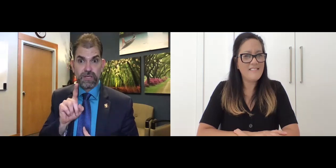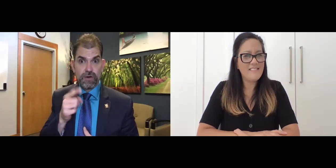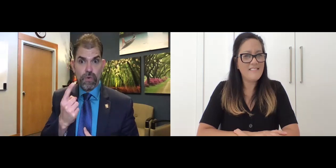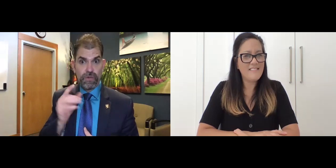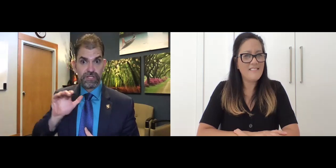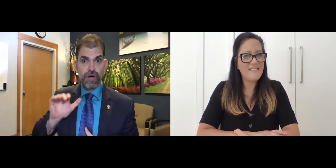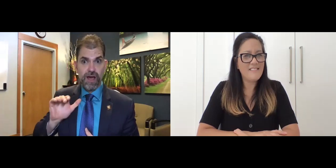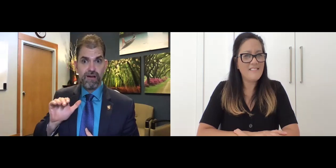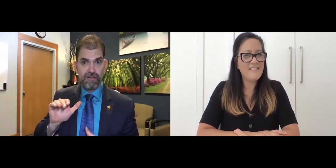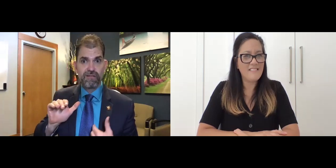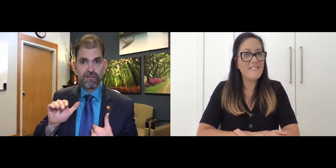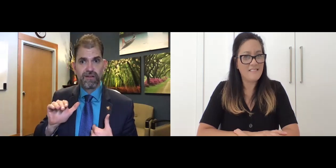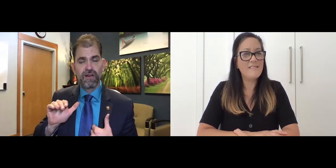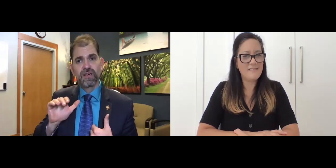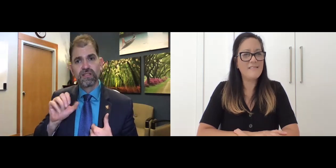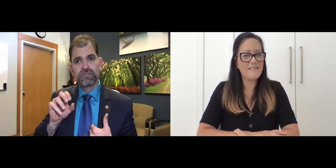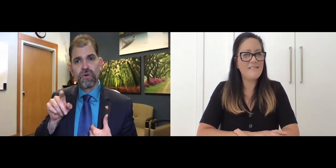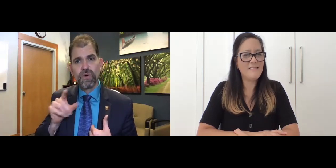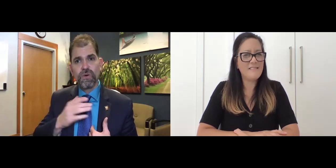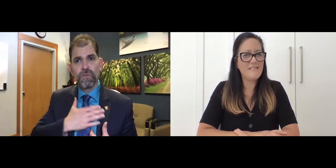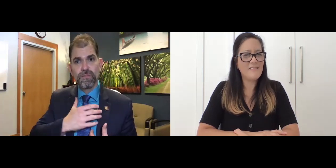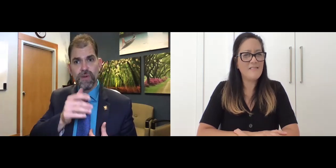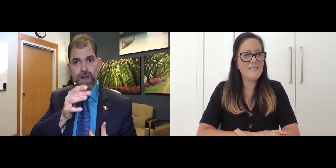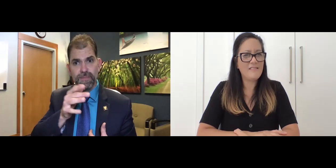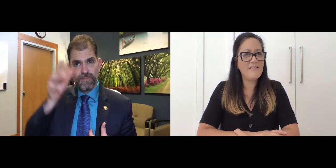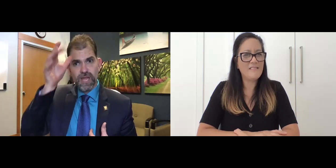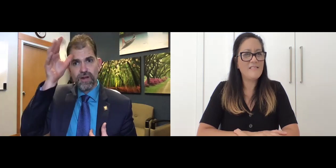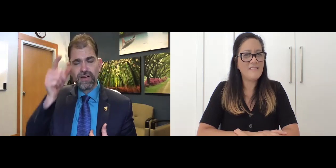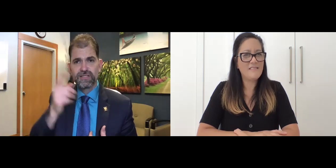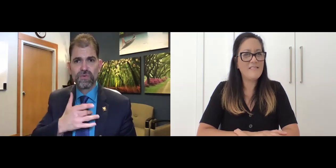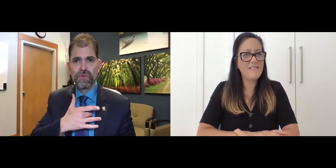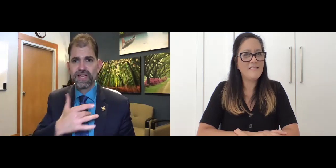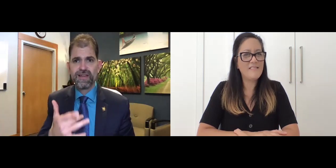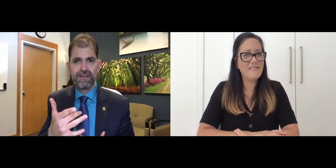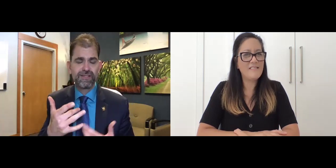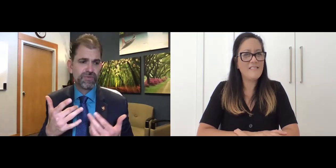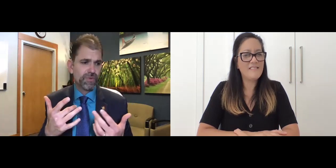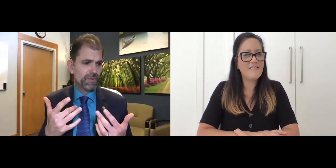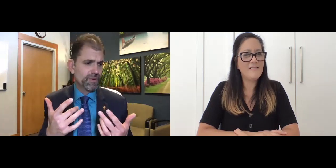critical. I did have a first language as a child.